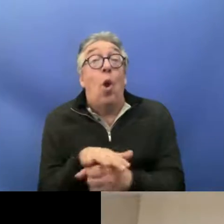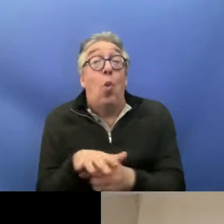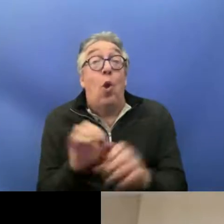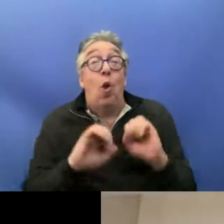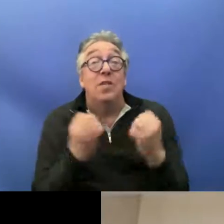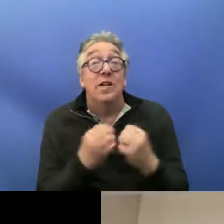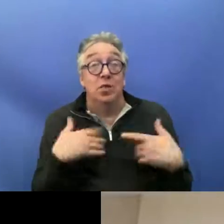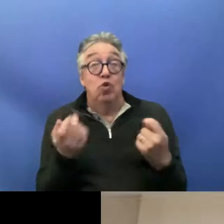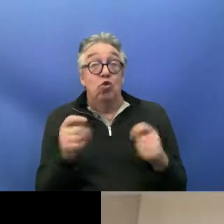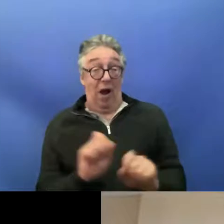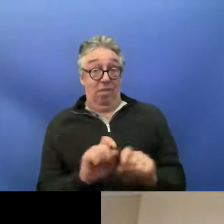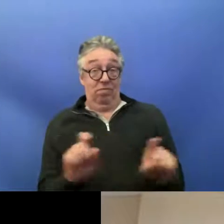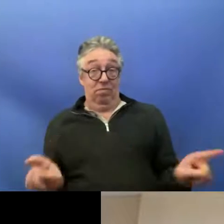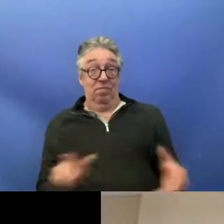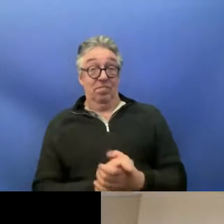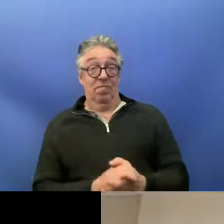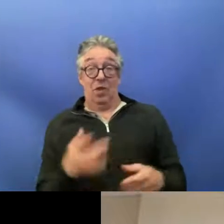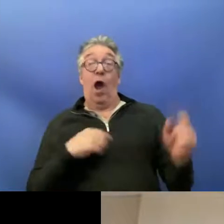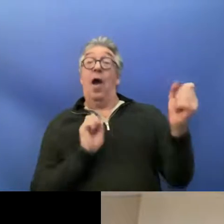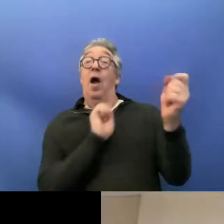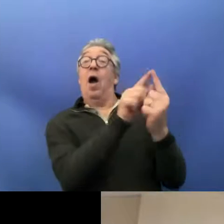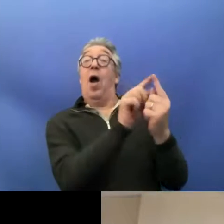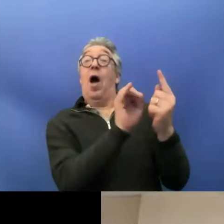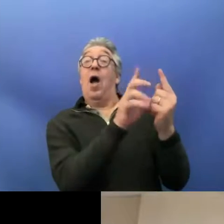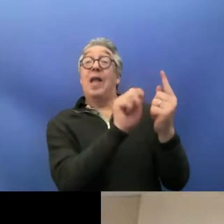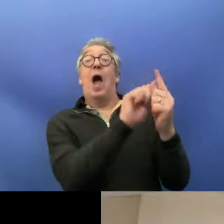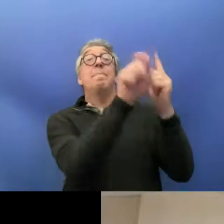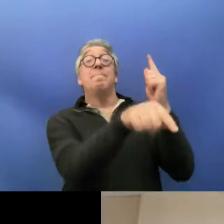If we went to an IDA member and to their member and to their member.